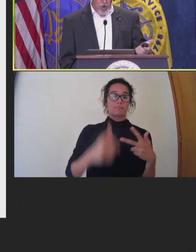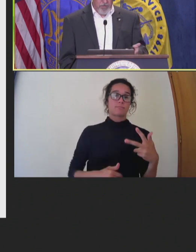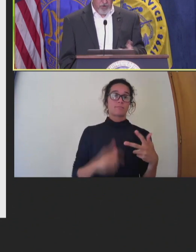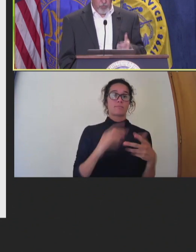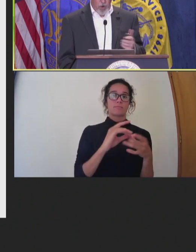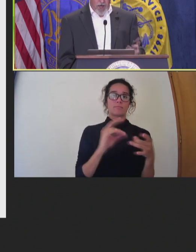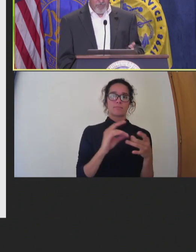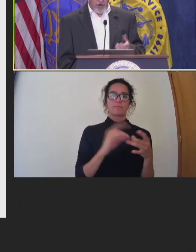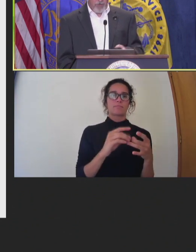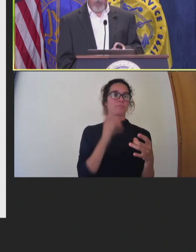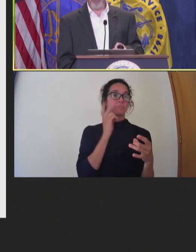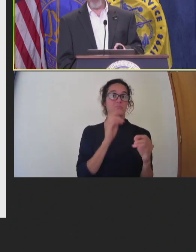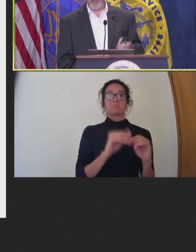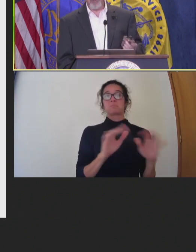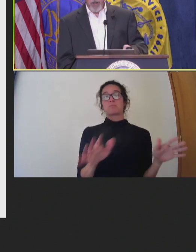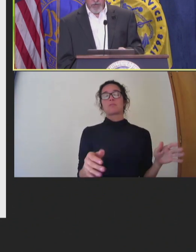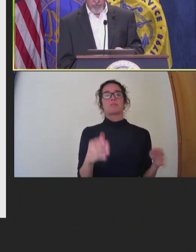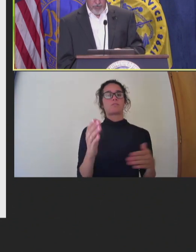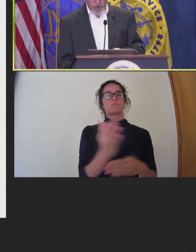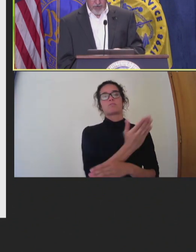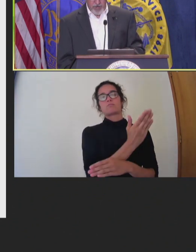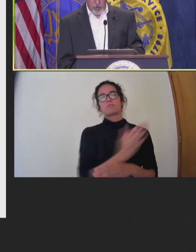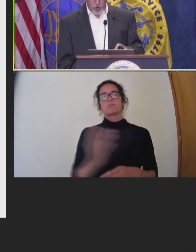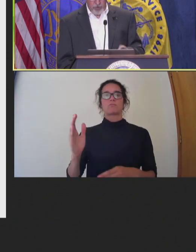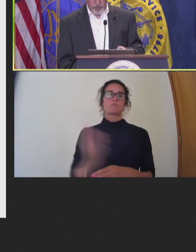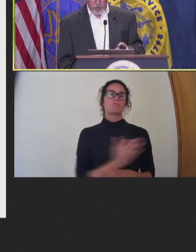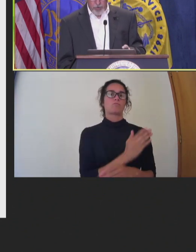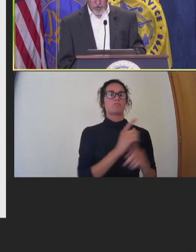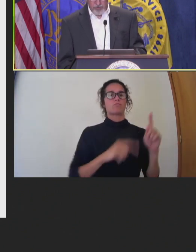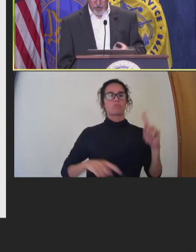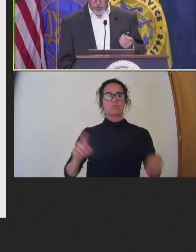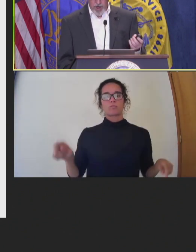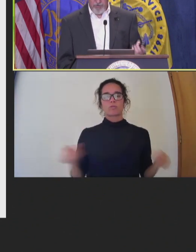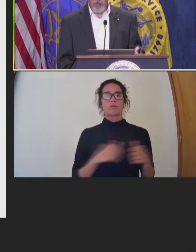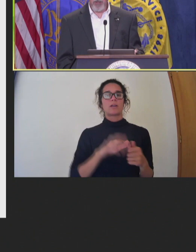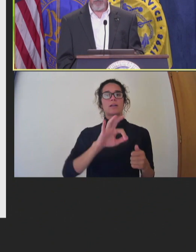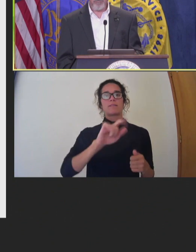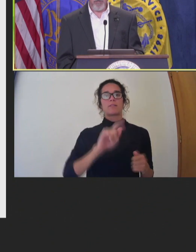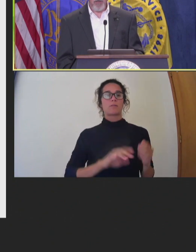there's wide variability and uptake of flu vaccine across the U.S. geographically,